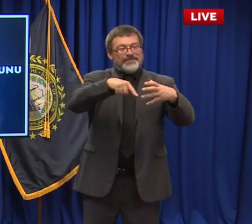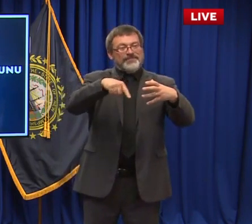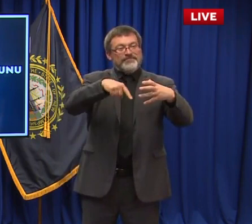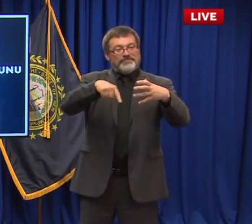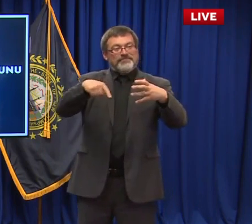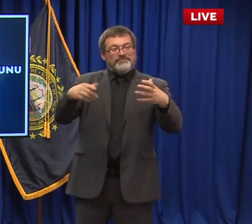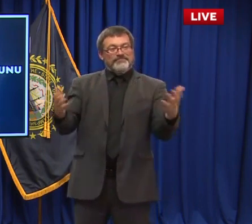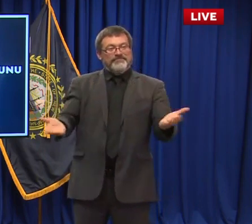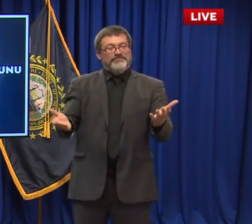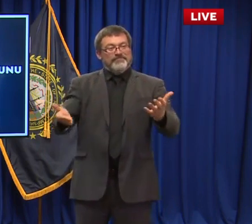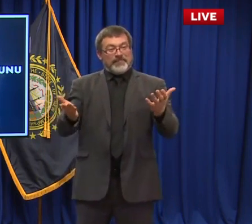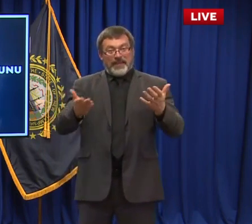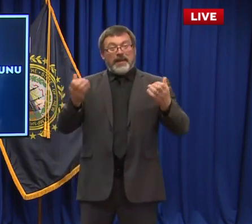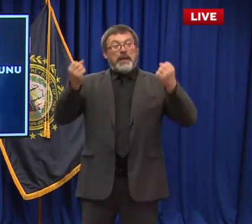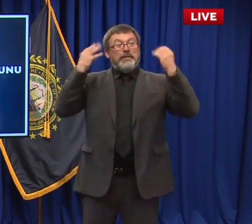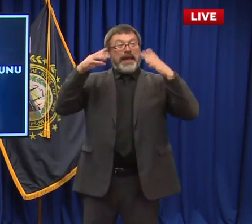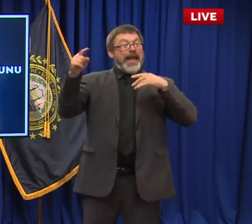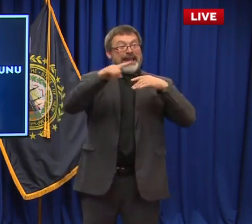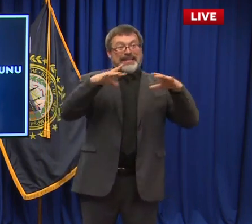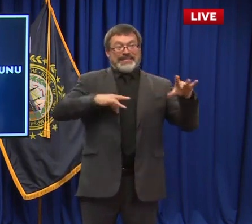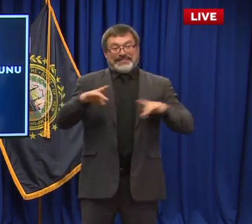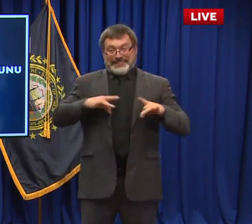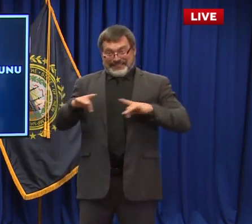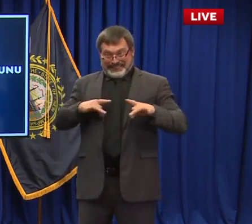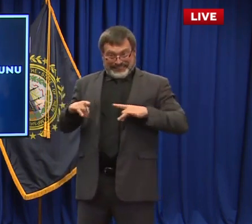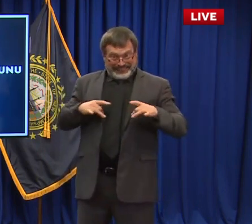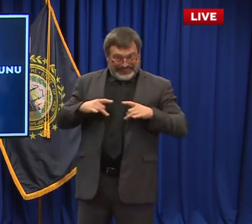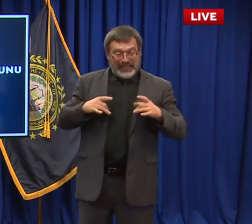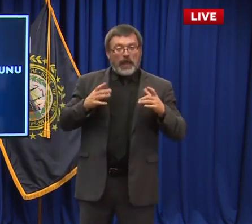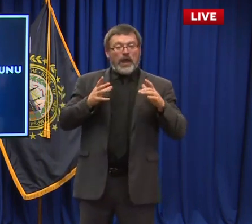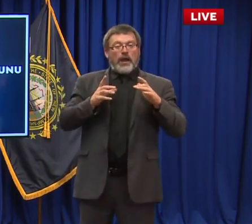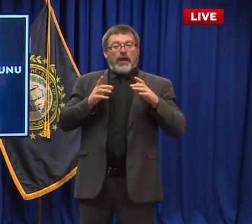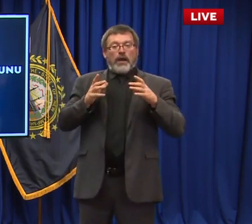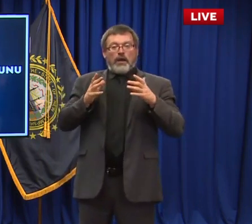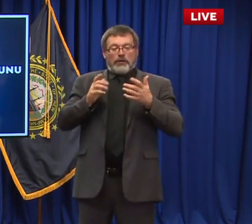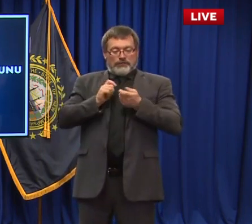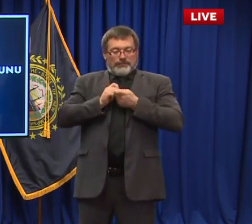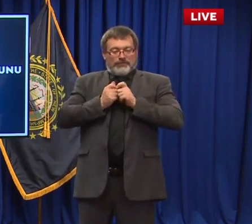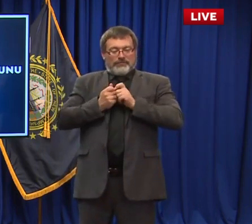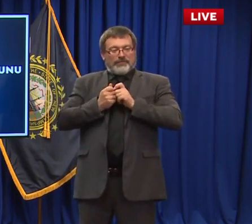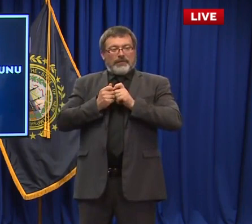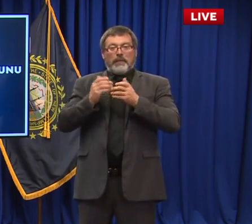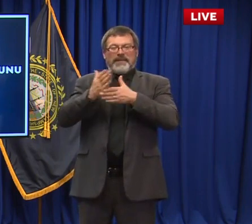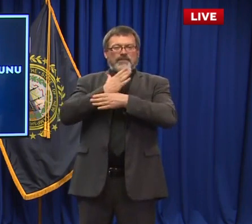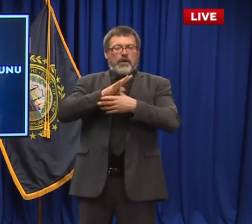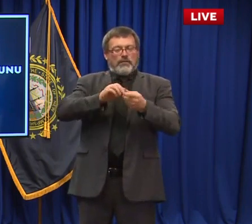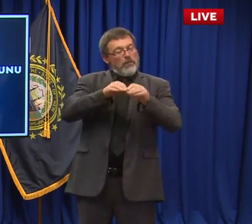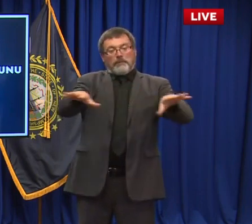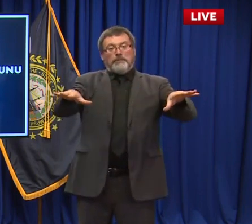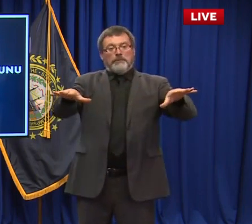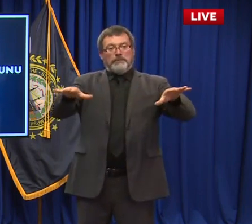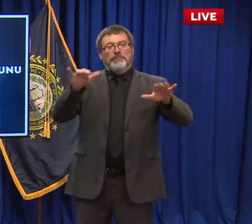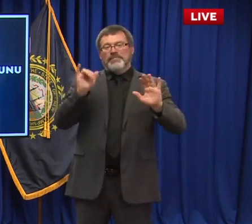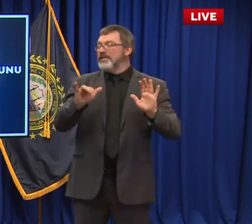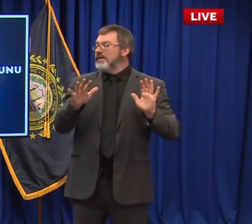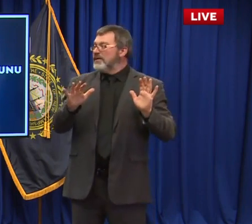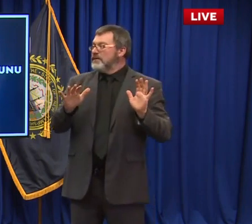YOU NEED A LARGE, MUCH LARGER PERCENTAGE OF PEOPLE TO BE INFECTED BEFORE I THINK YOU CAN HAVE ANY SENSE OF HERD IMMUNITY.